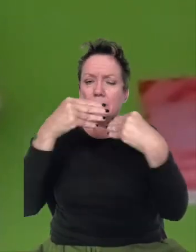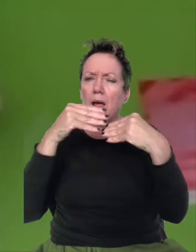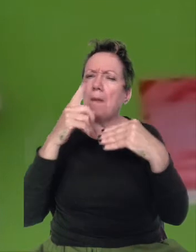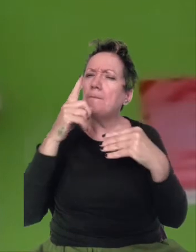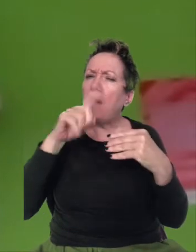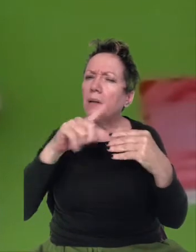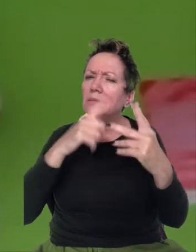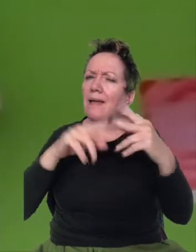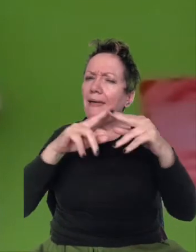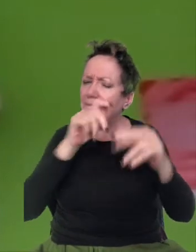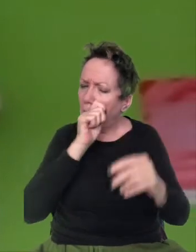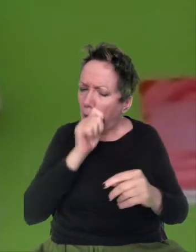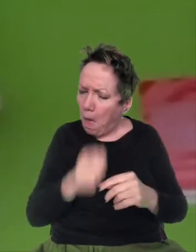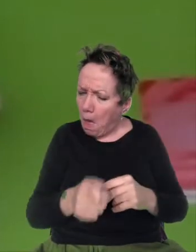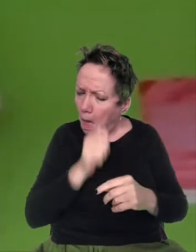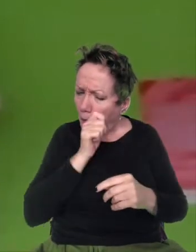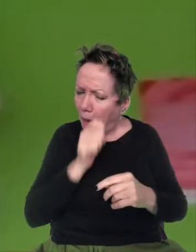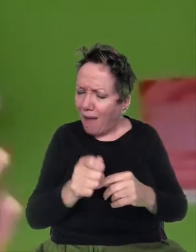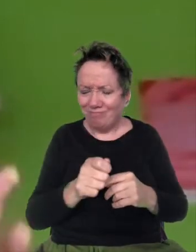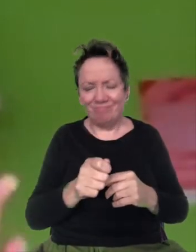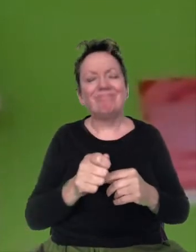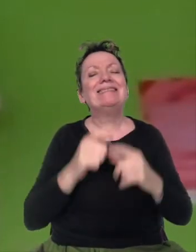particles they're just finally despised.